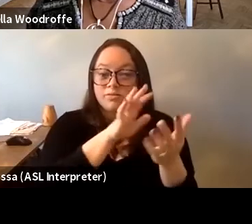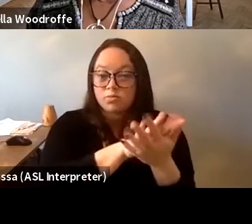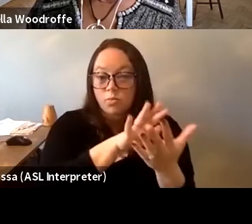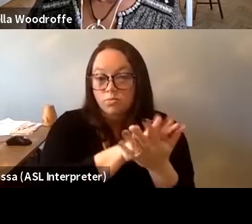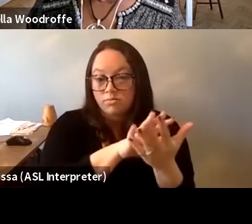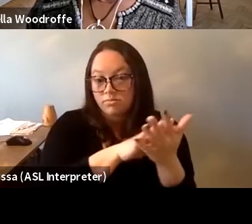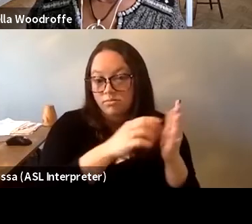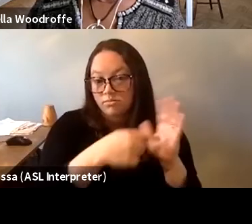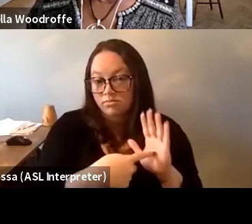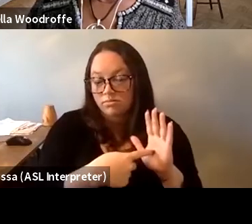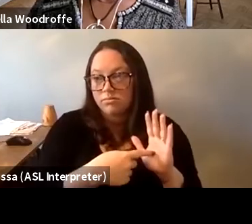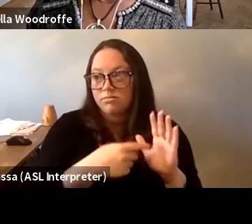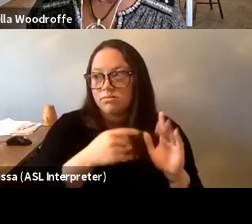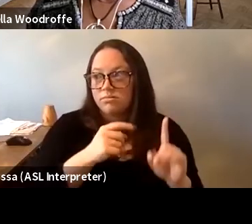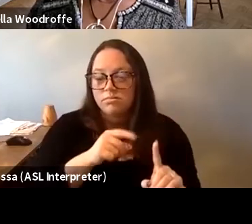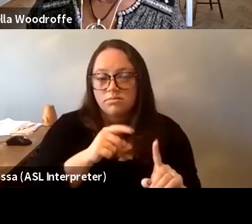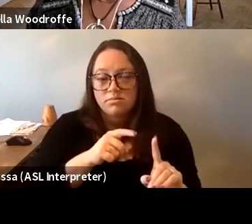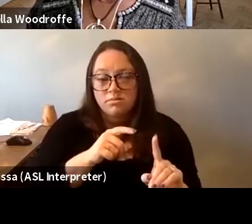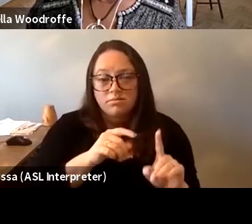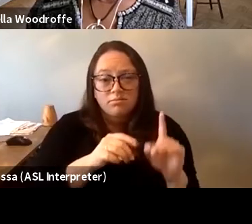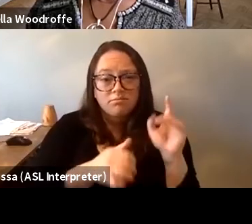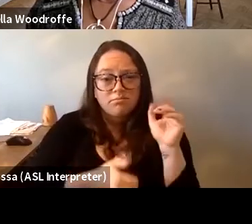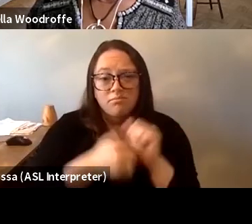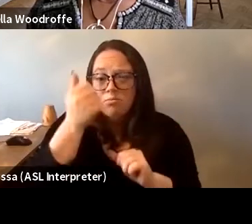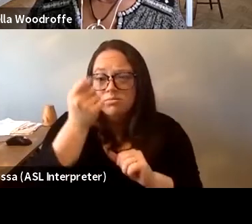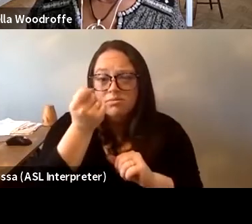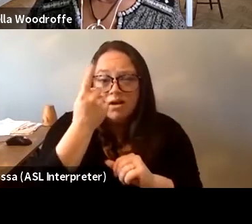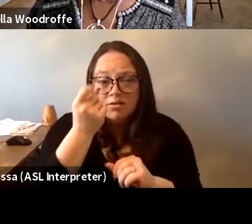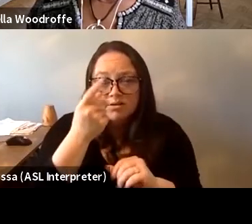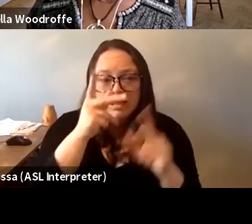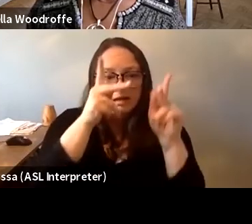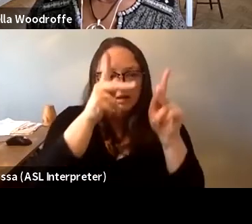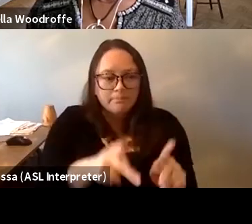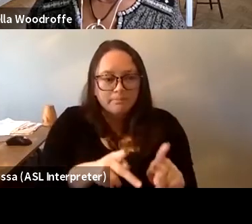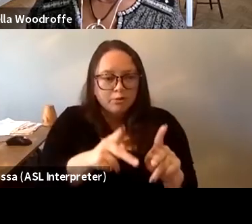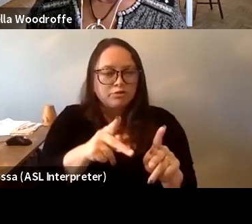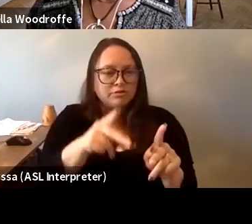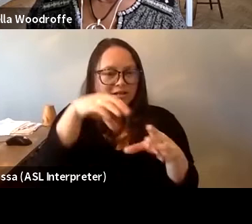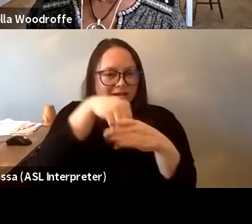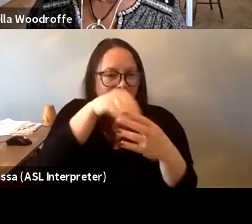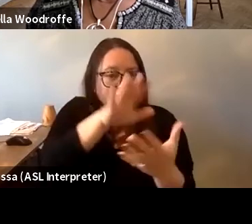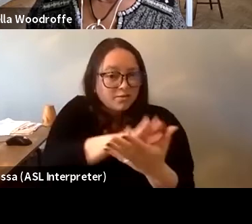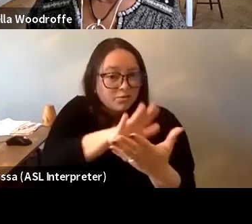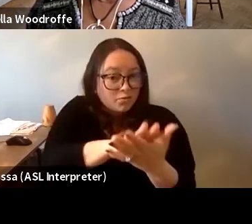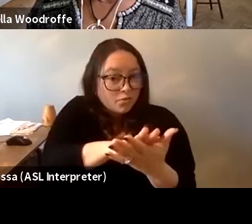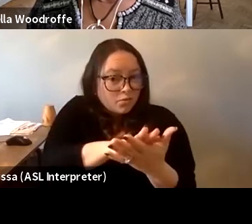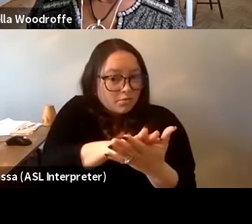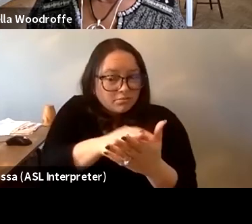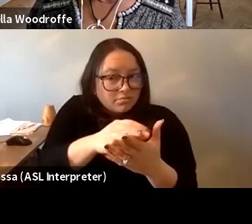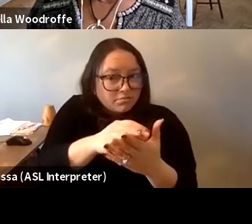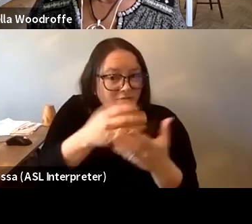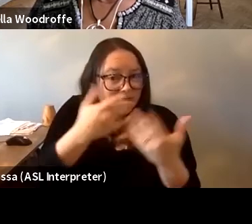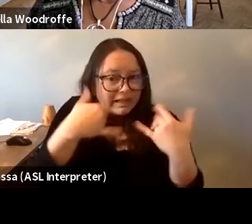understanding person in the school system still can't relate necessarily, you know, they understand that they know it